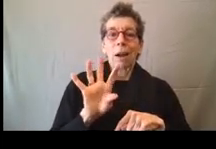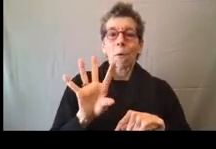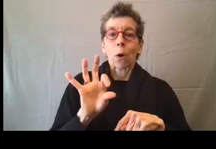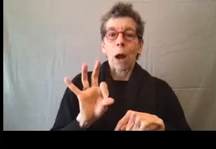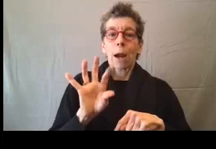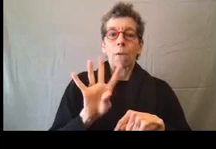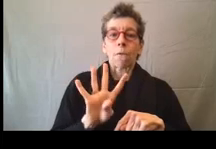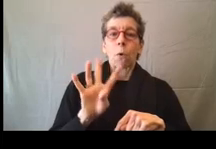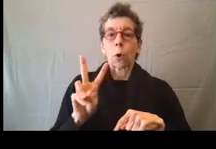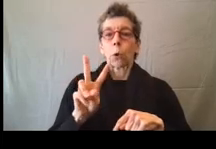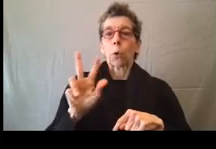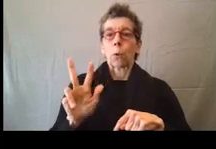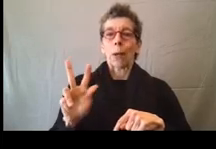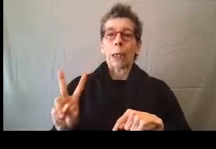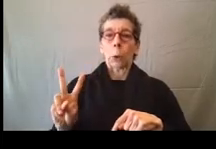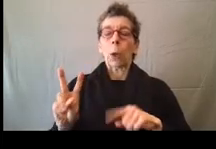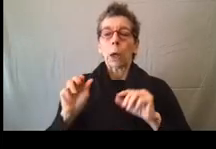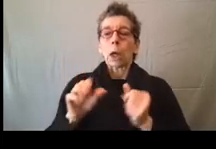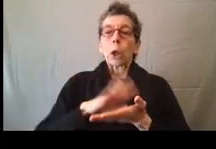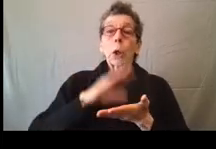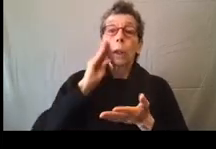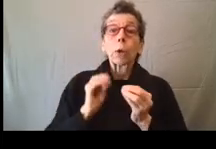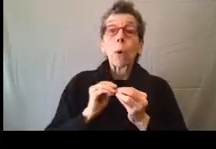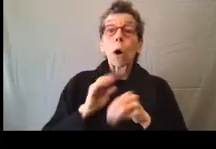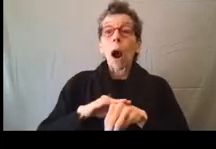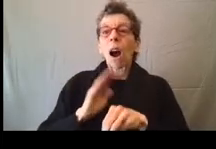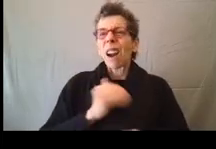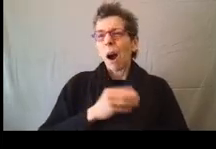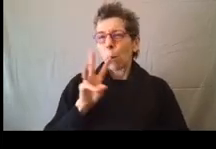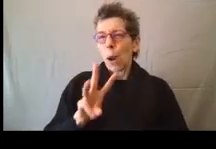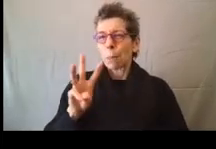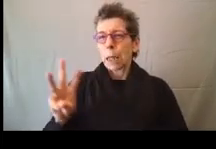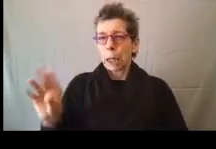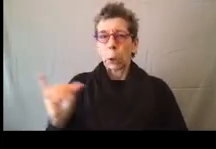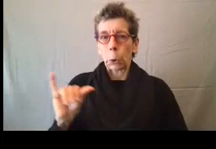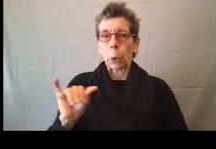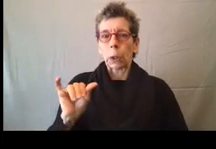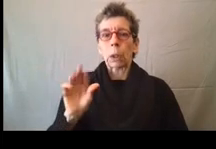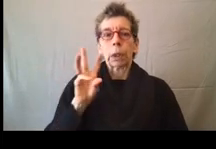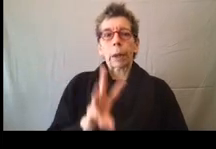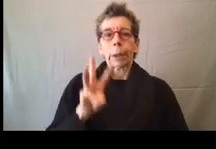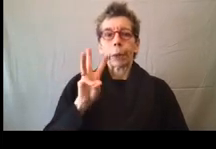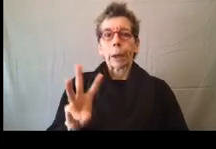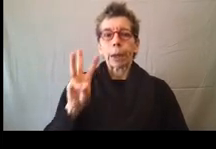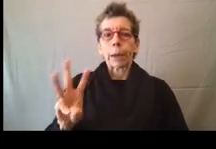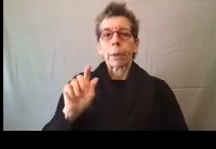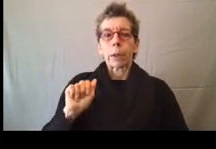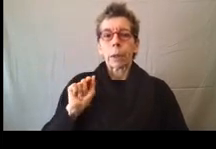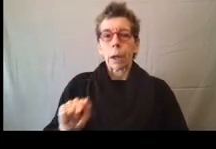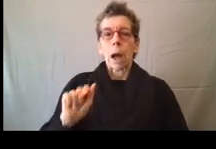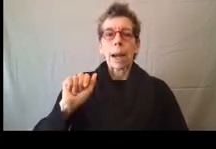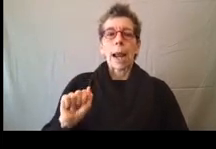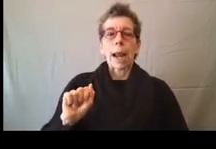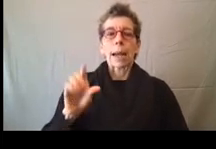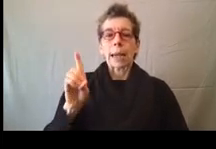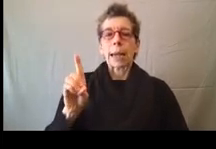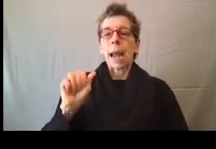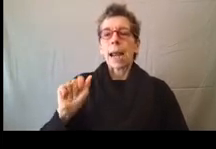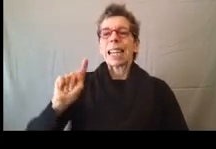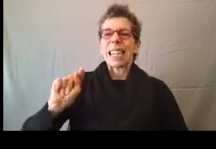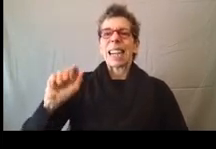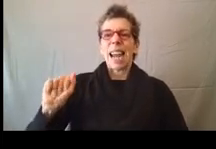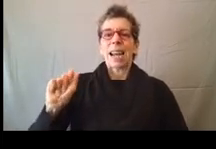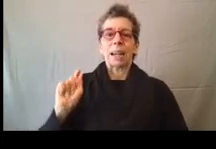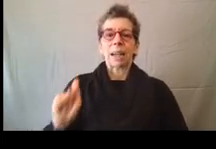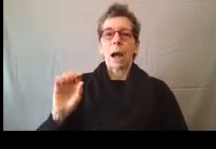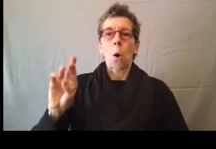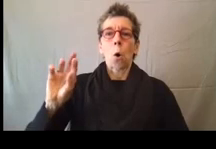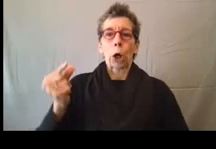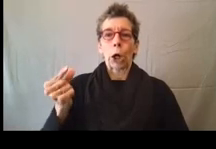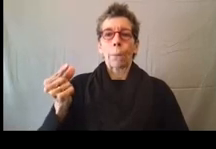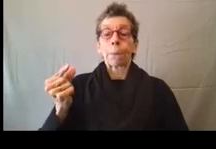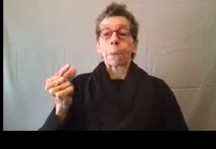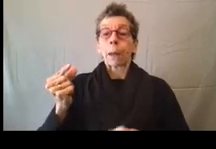learn about your regional center on our national website WWW.ADATA.org. Now, we will move ahead